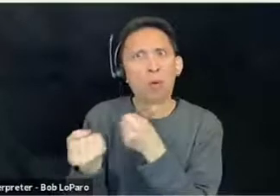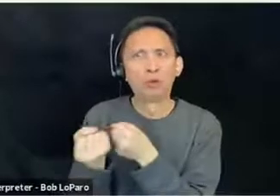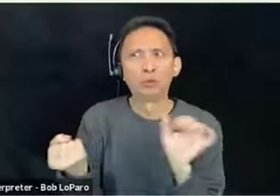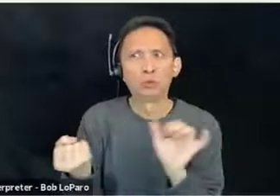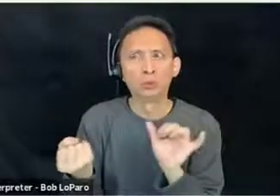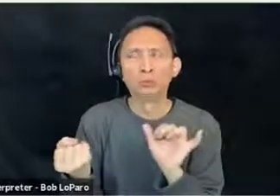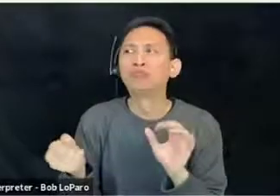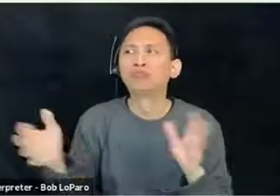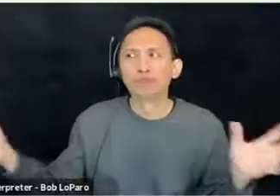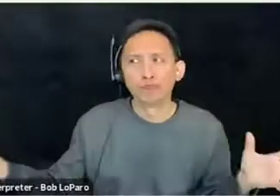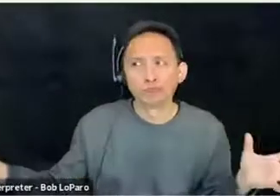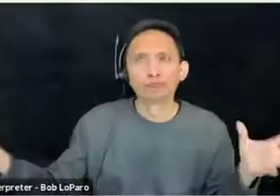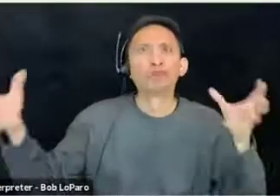So, we broadened our mission